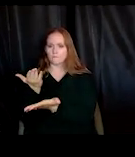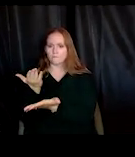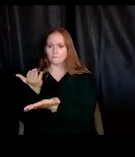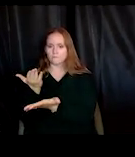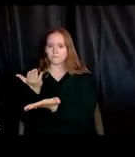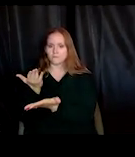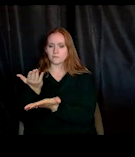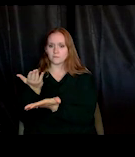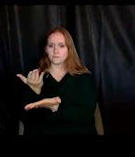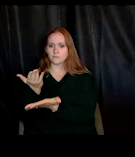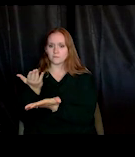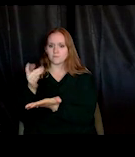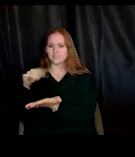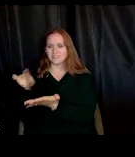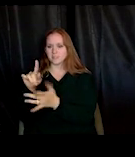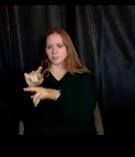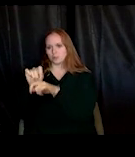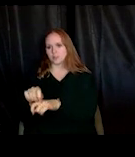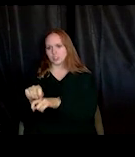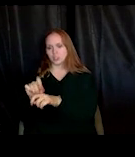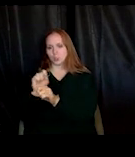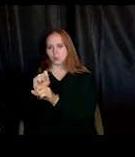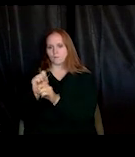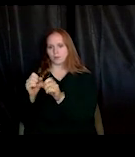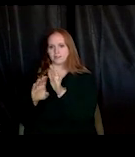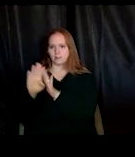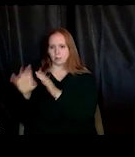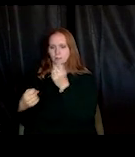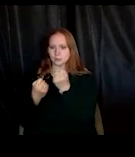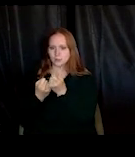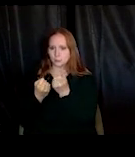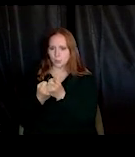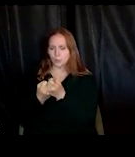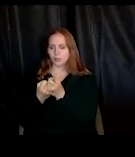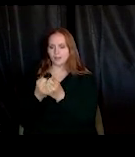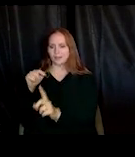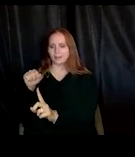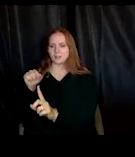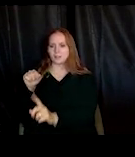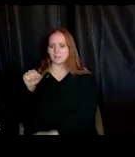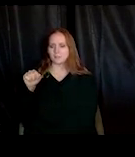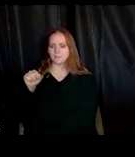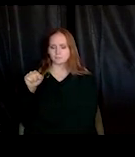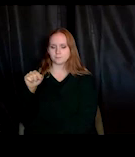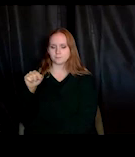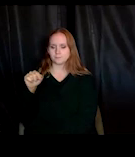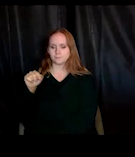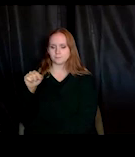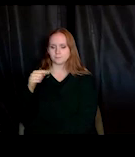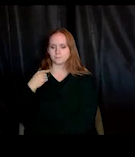this is your traditional workforce development supports. With this in itself, we have a connection.